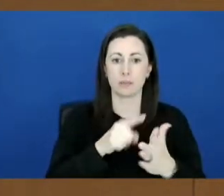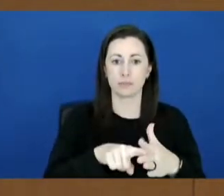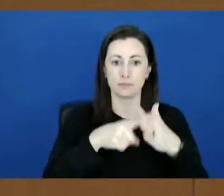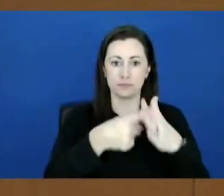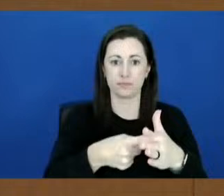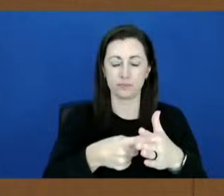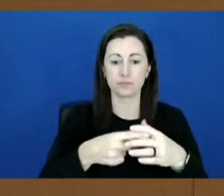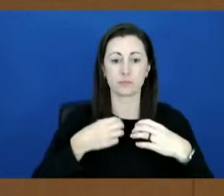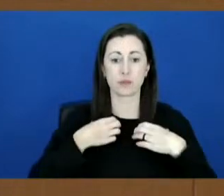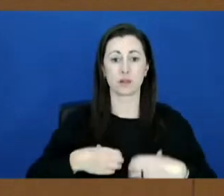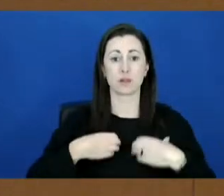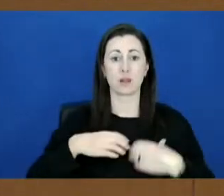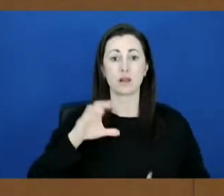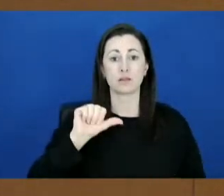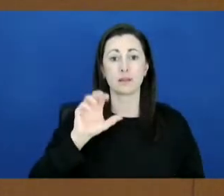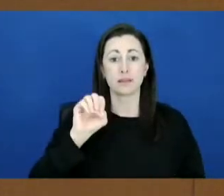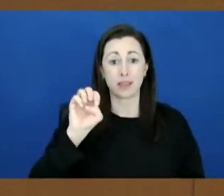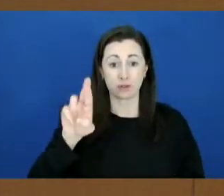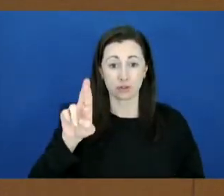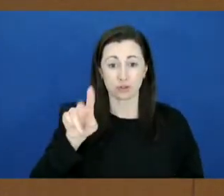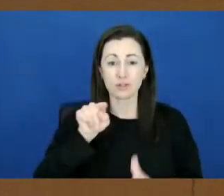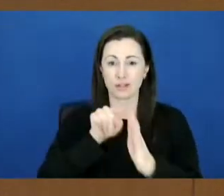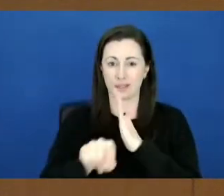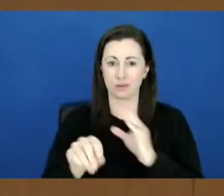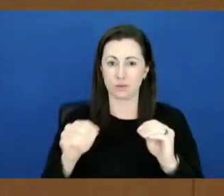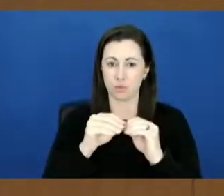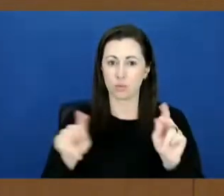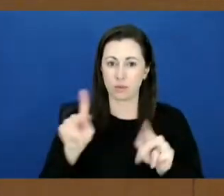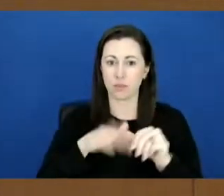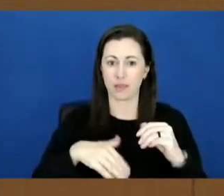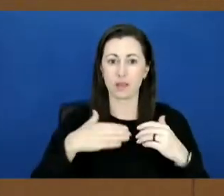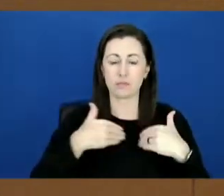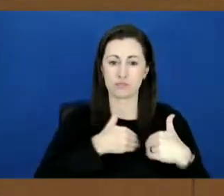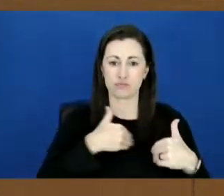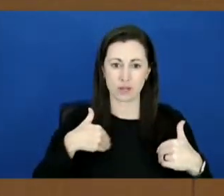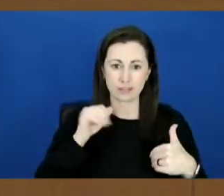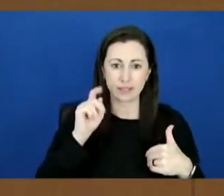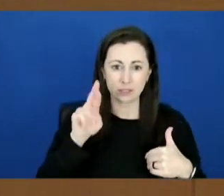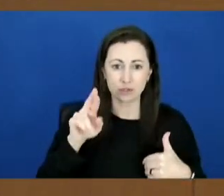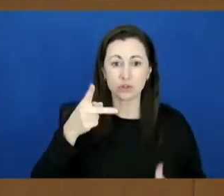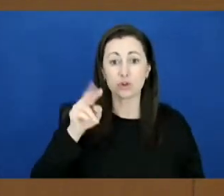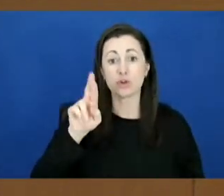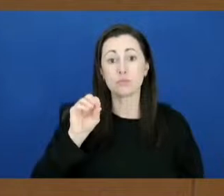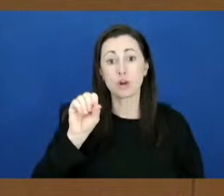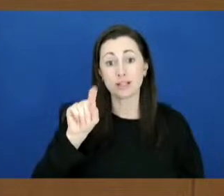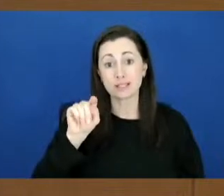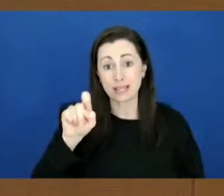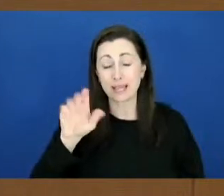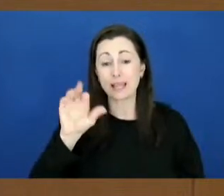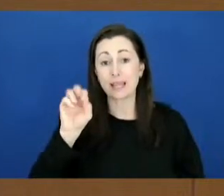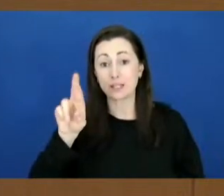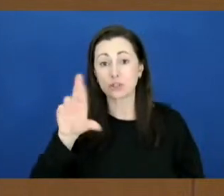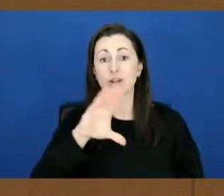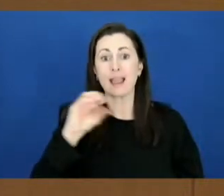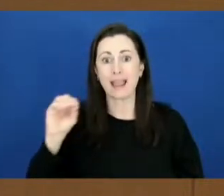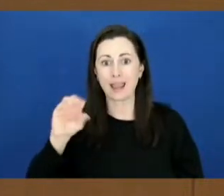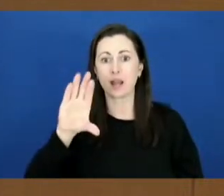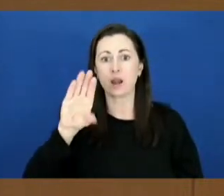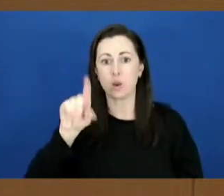AND WAS PLACED ON TARGETED THERAPY.